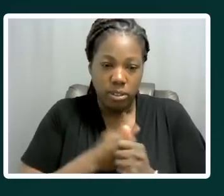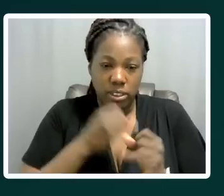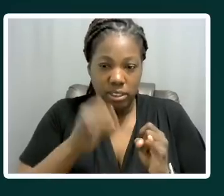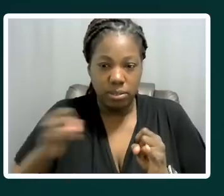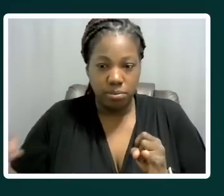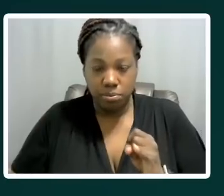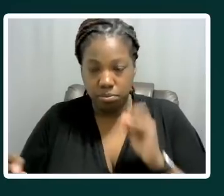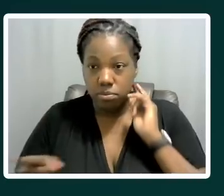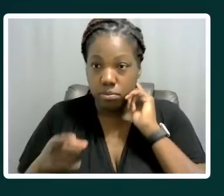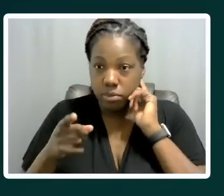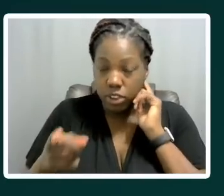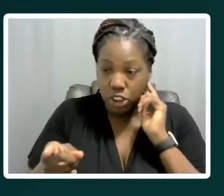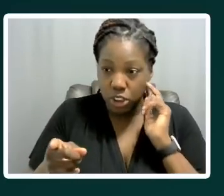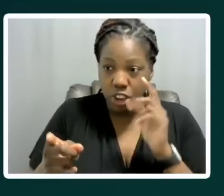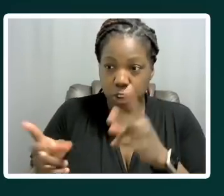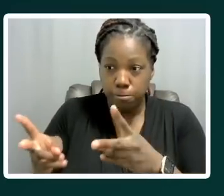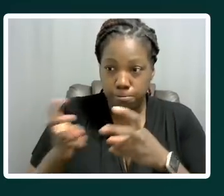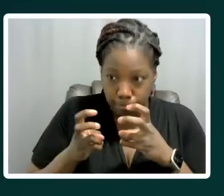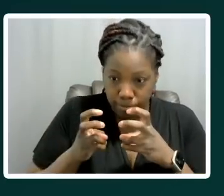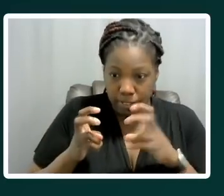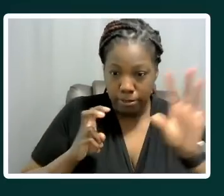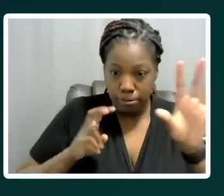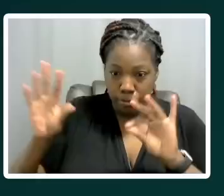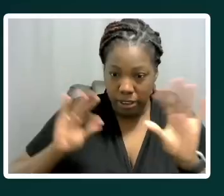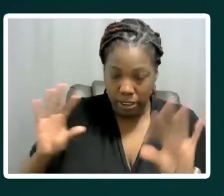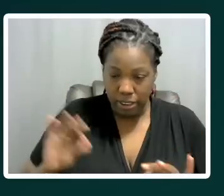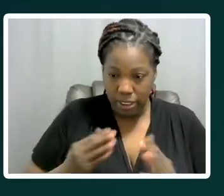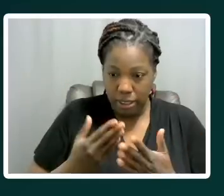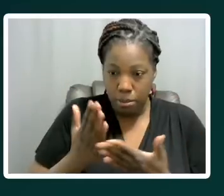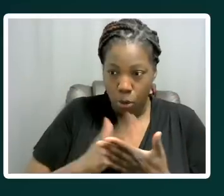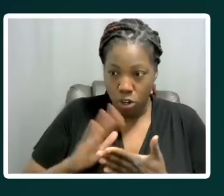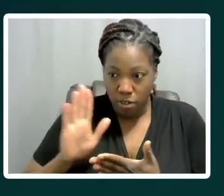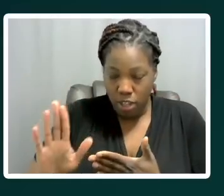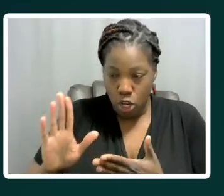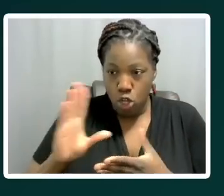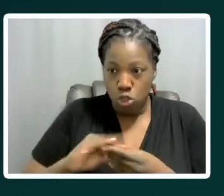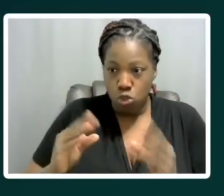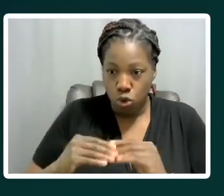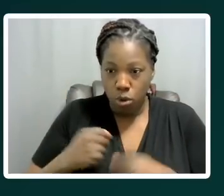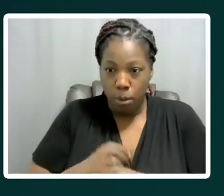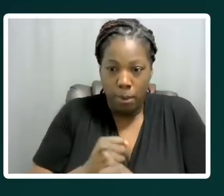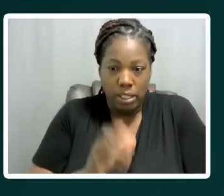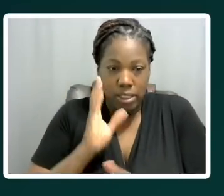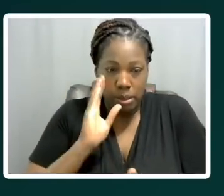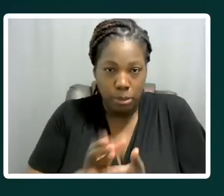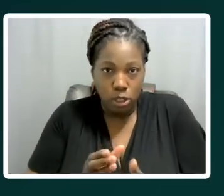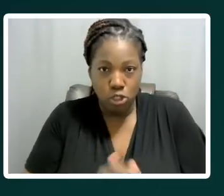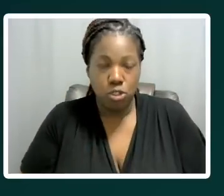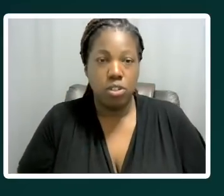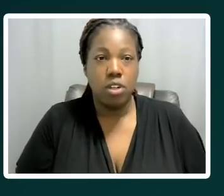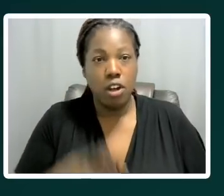takes them and picks out a portion of their story and makes it an illustration for their story. So